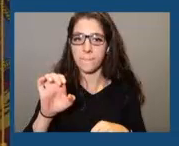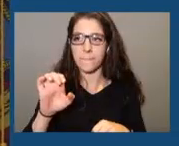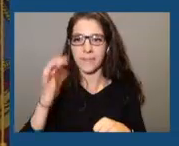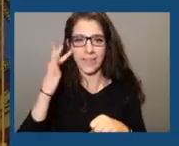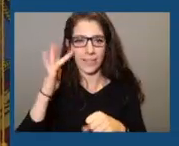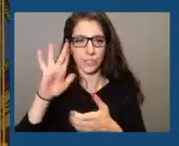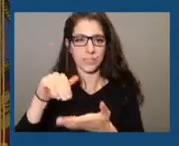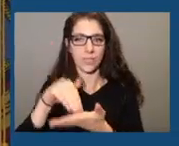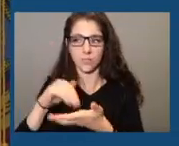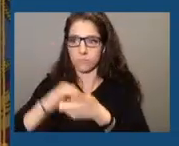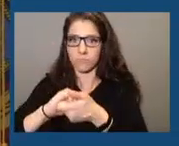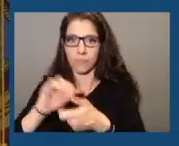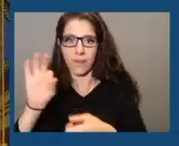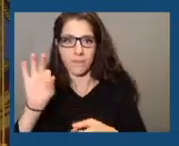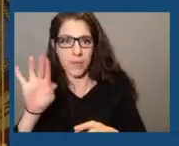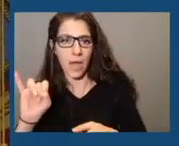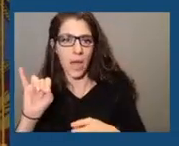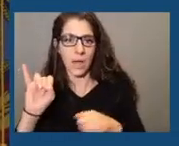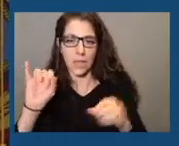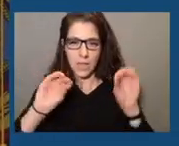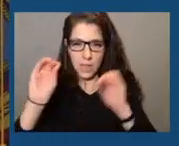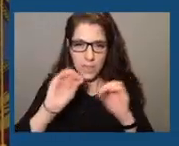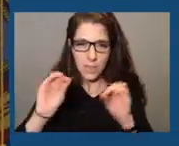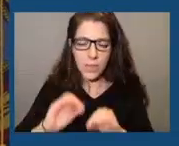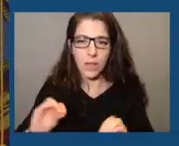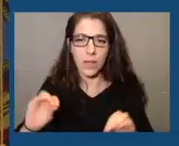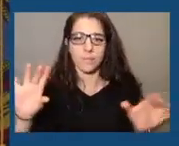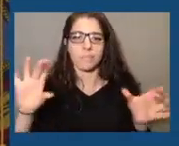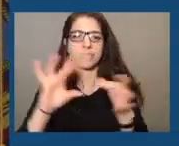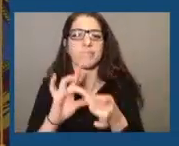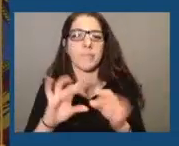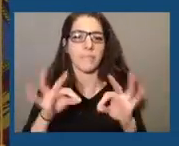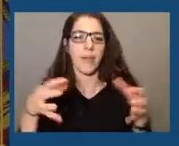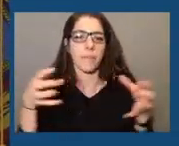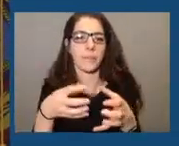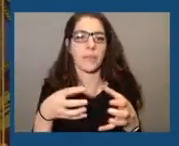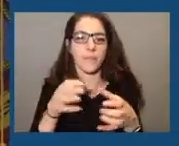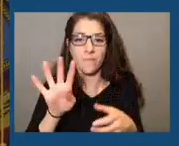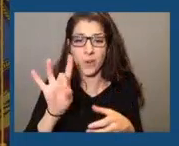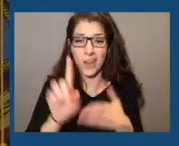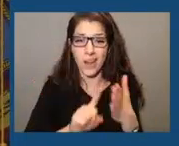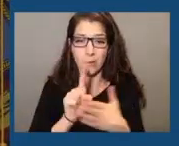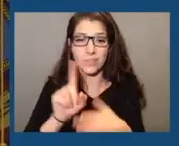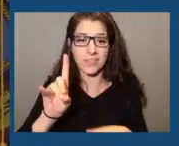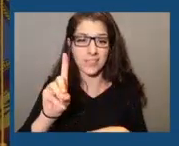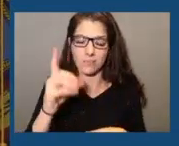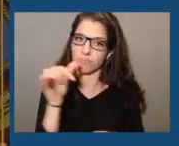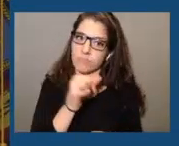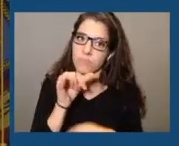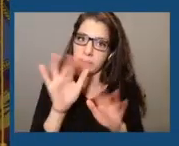and put together the pieces and reunite that family within 48 hours. It was extraordinary.